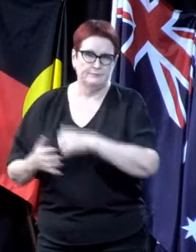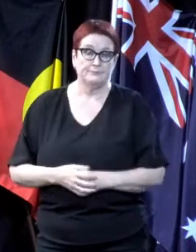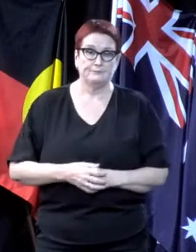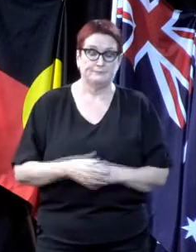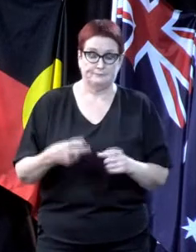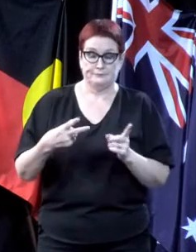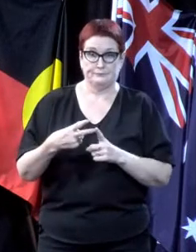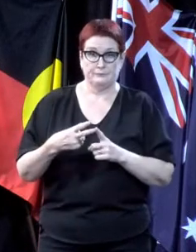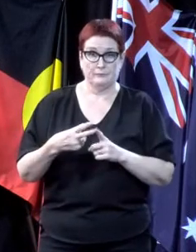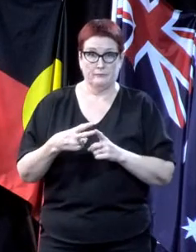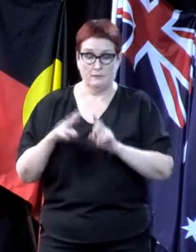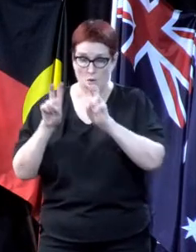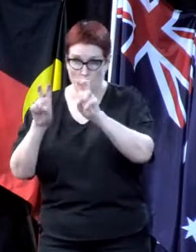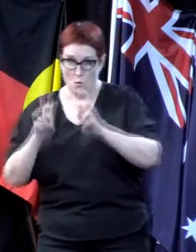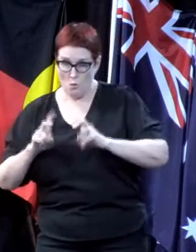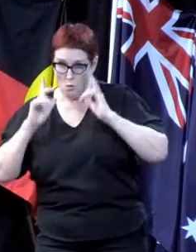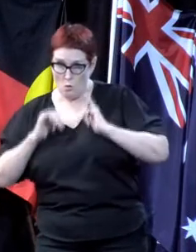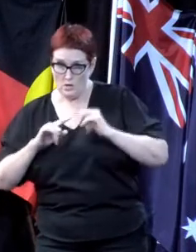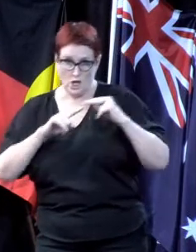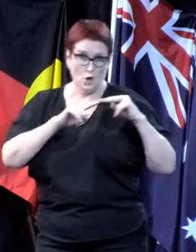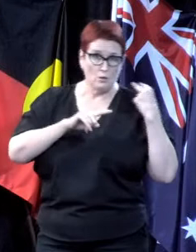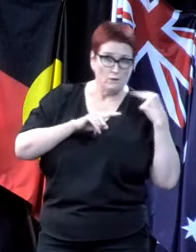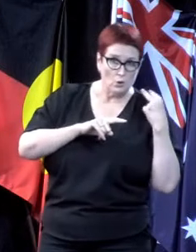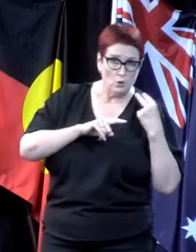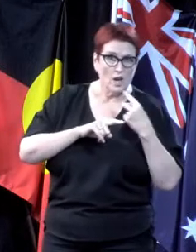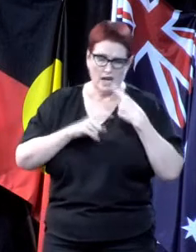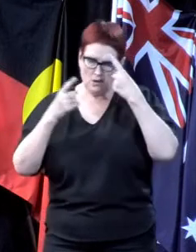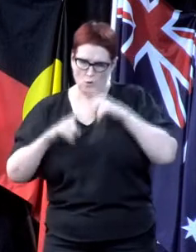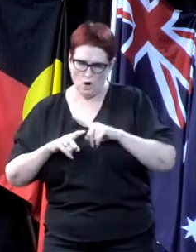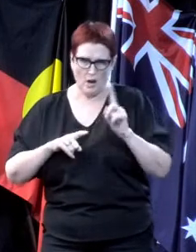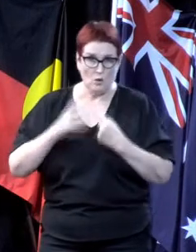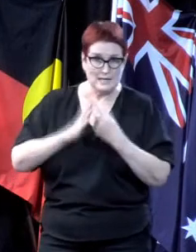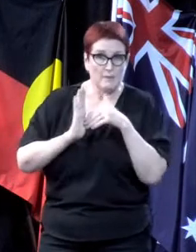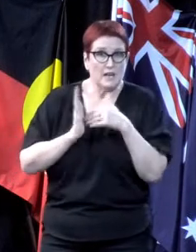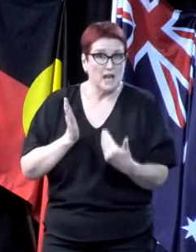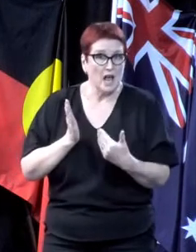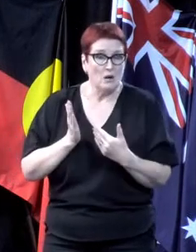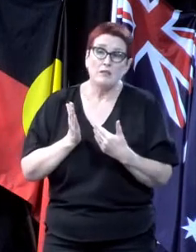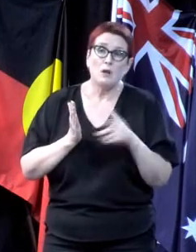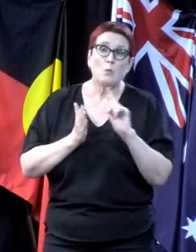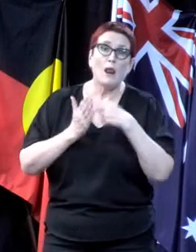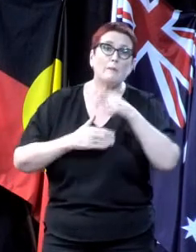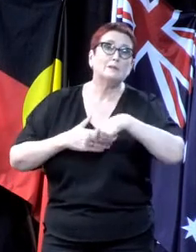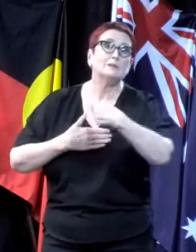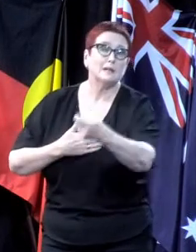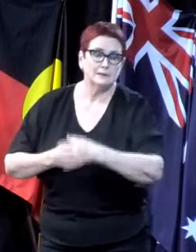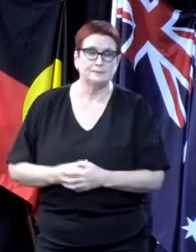in their journey and where to next. Secondly, provide assistance to schools how to become more inclusive